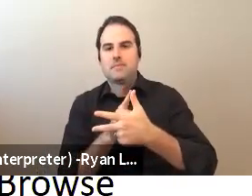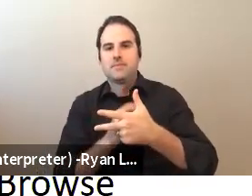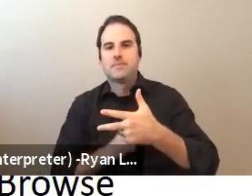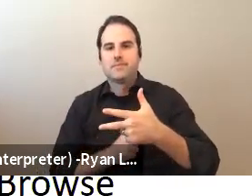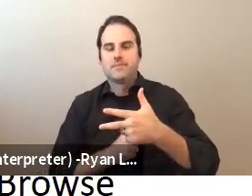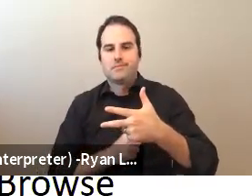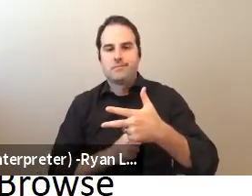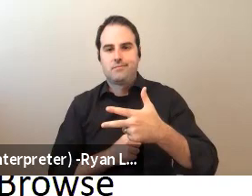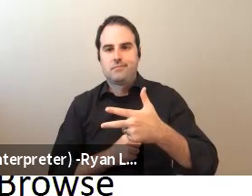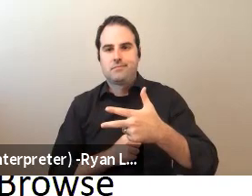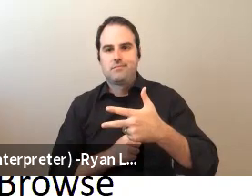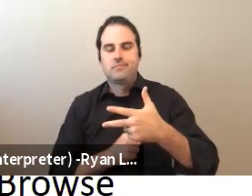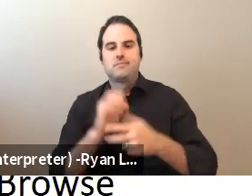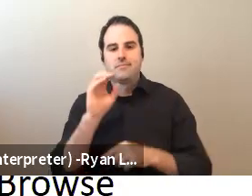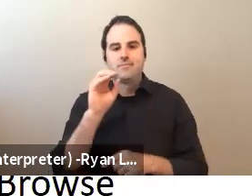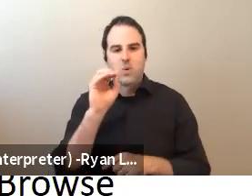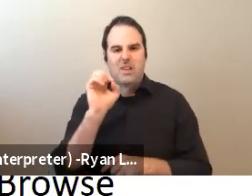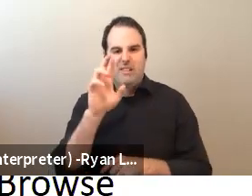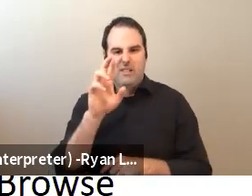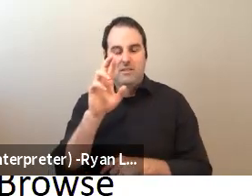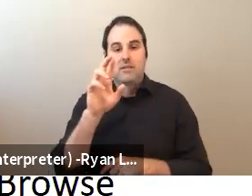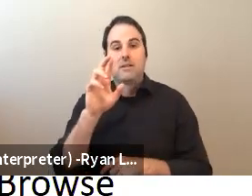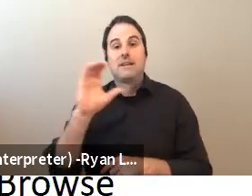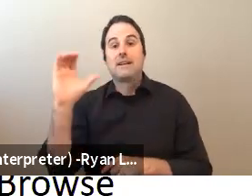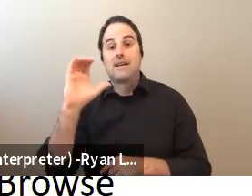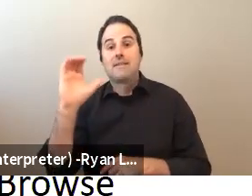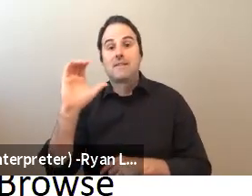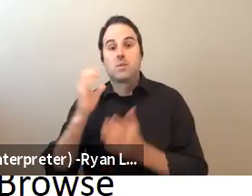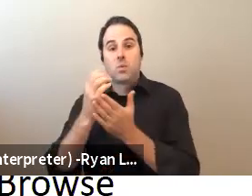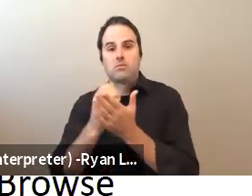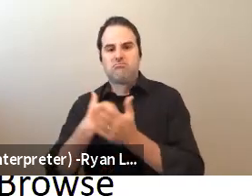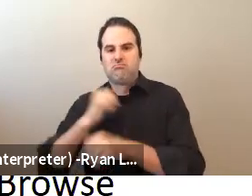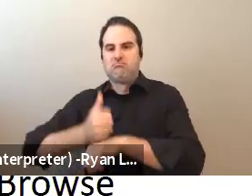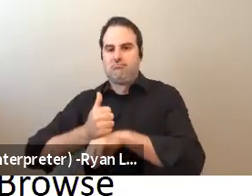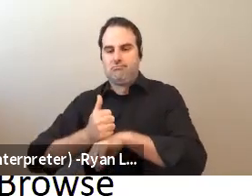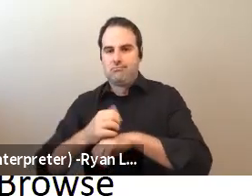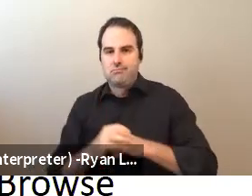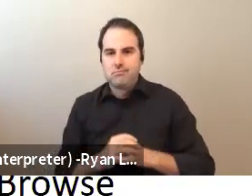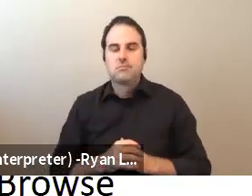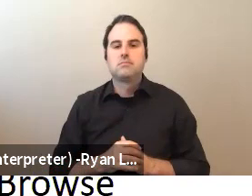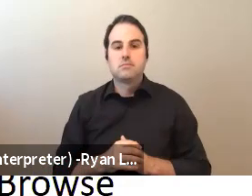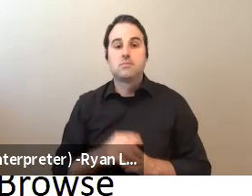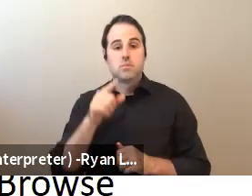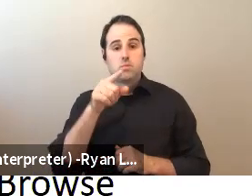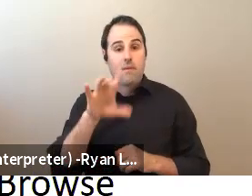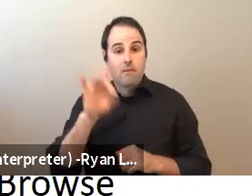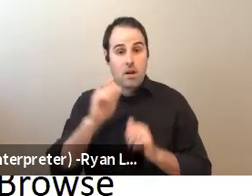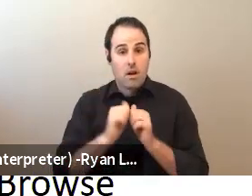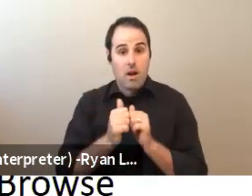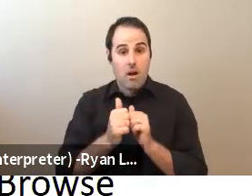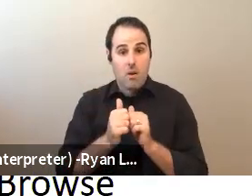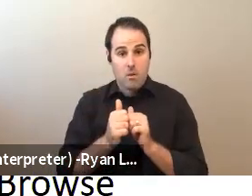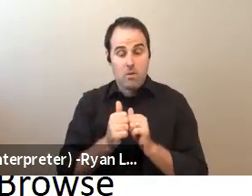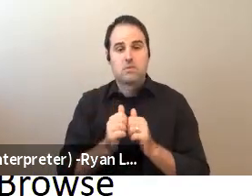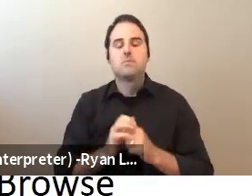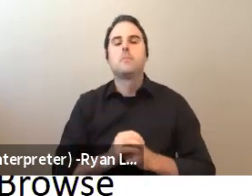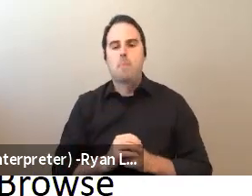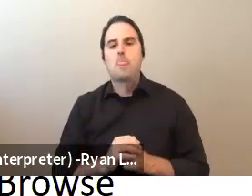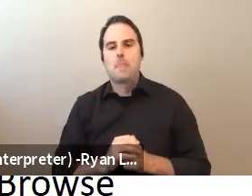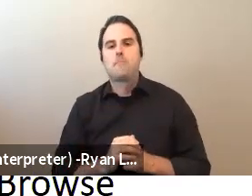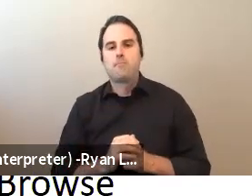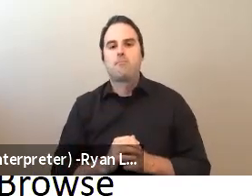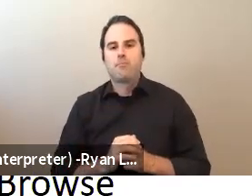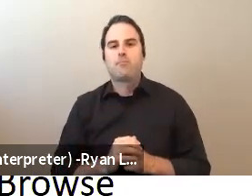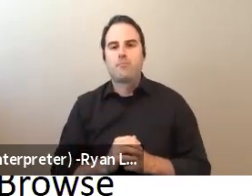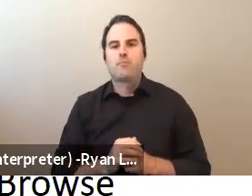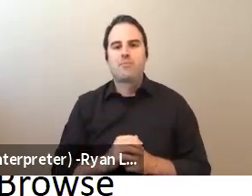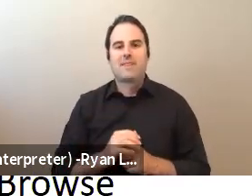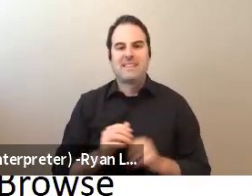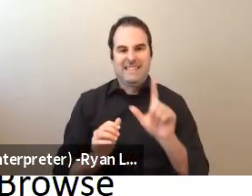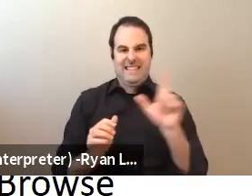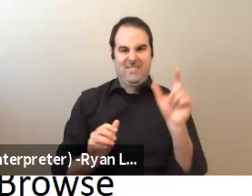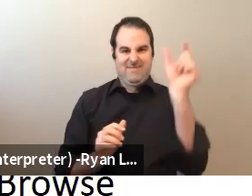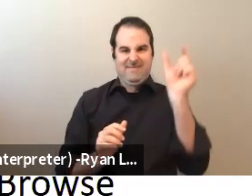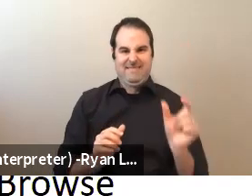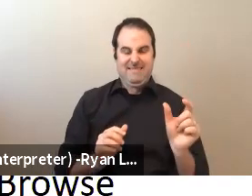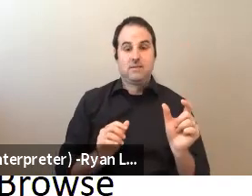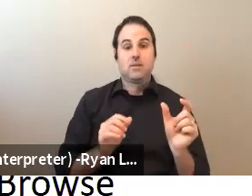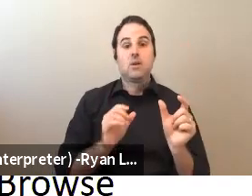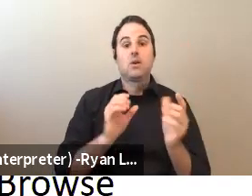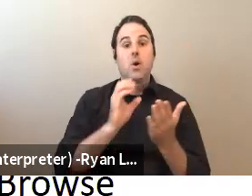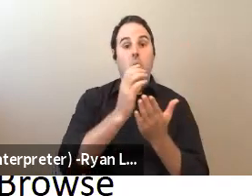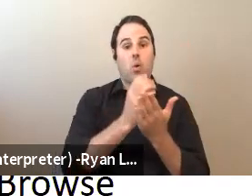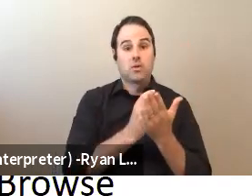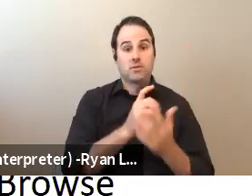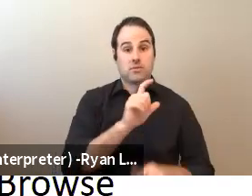Sally Potter: Oh, er Canvas course that I set up and the way that you can find it is when you choose your courses tab over on the left hand side and then at the bottom.